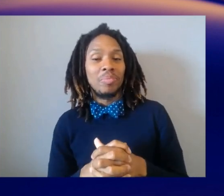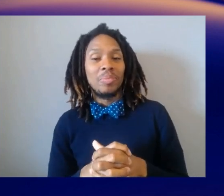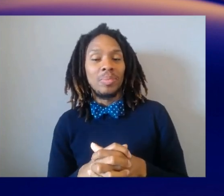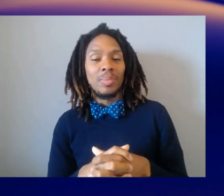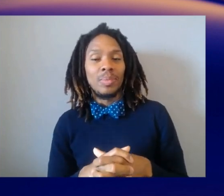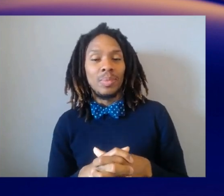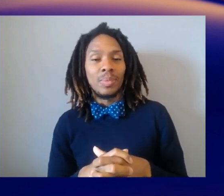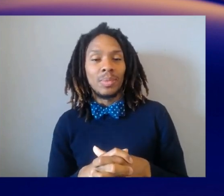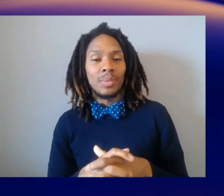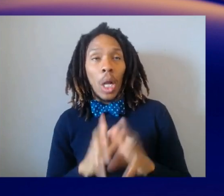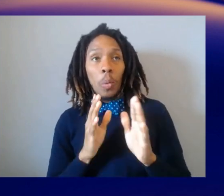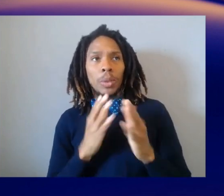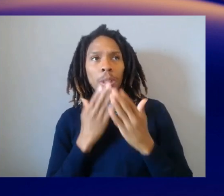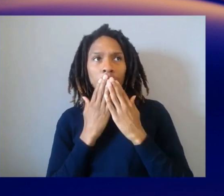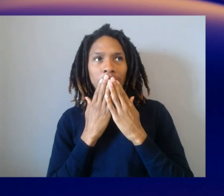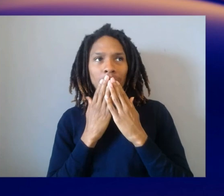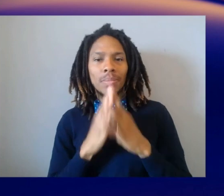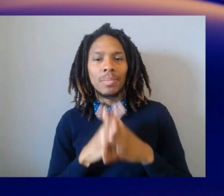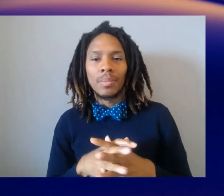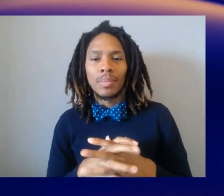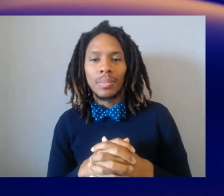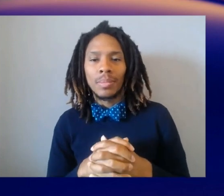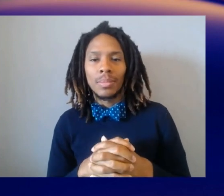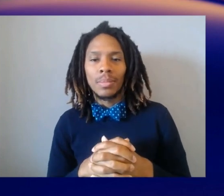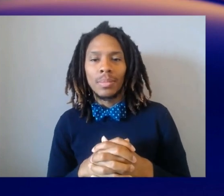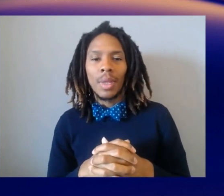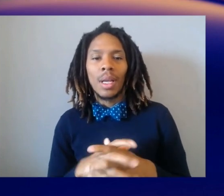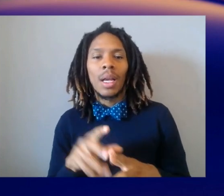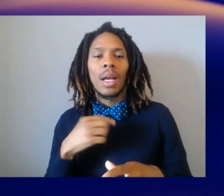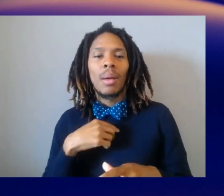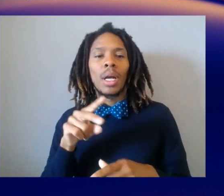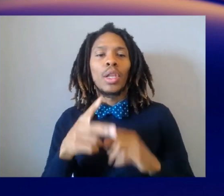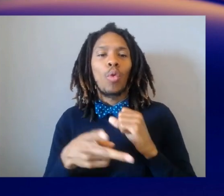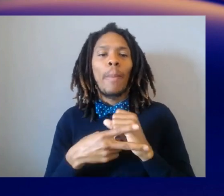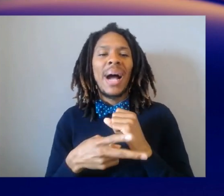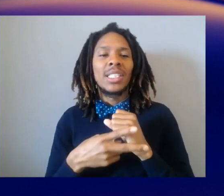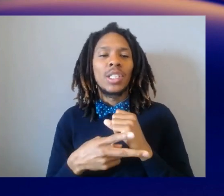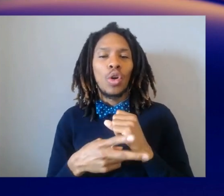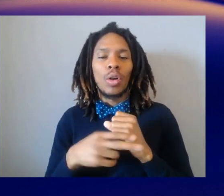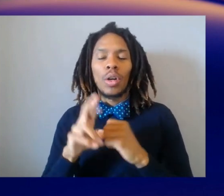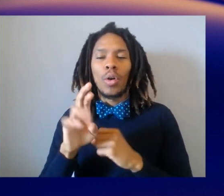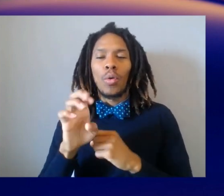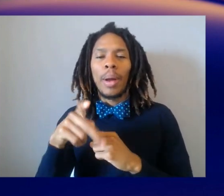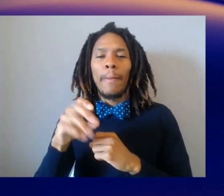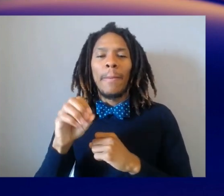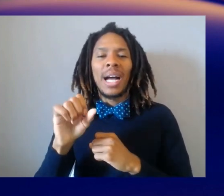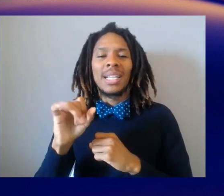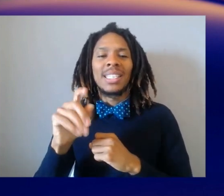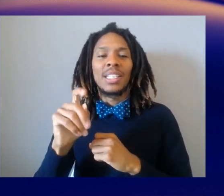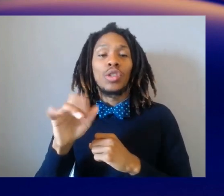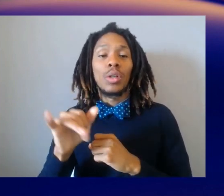Oops. I'm gonna go to the repository here. So you can see like with this, the project that gets built